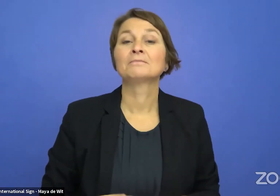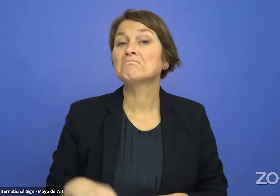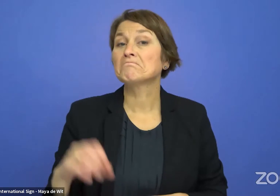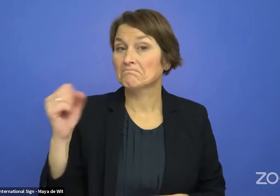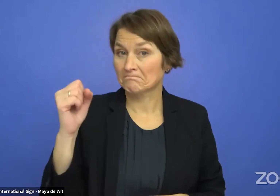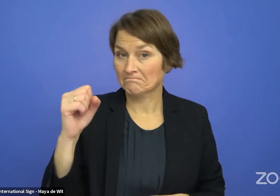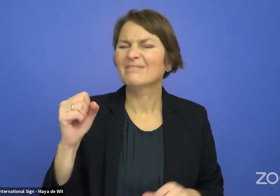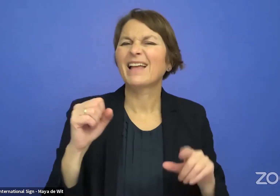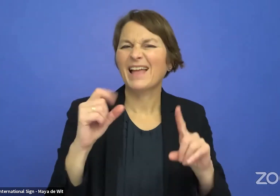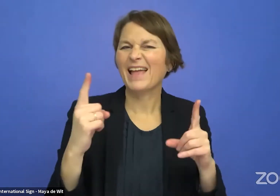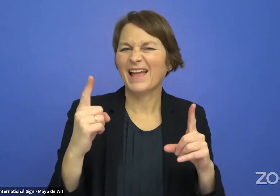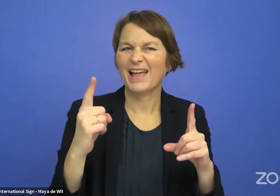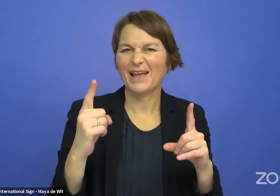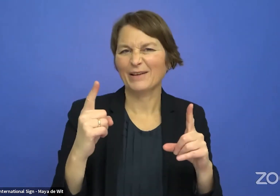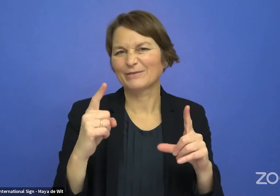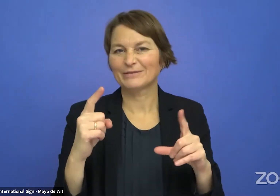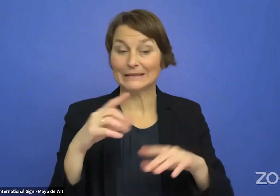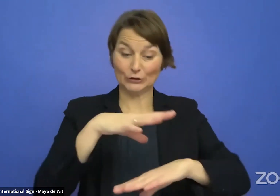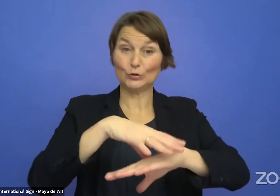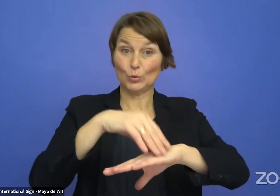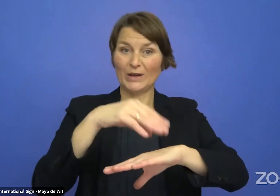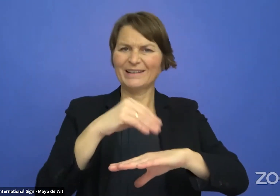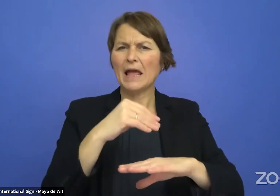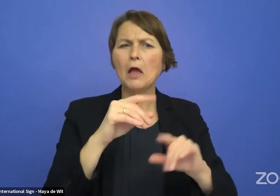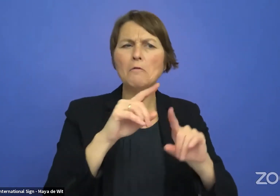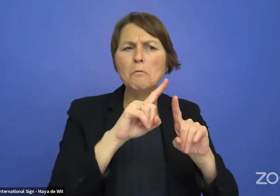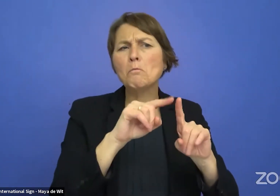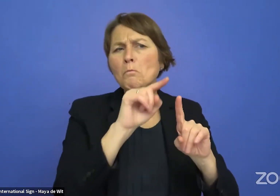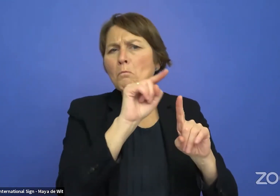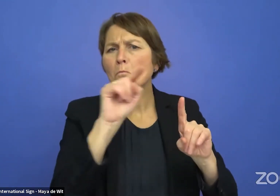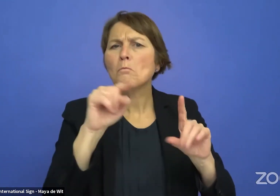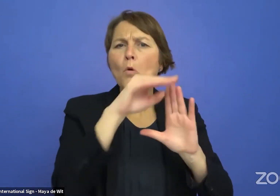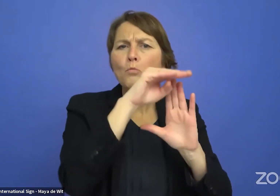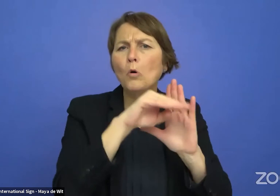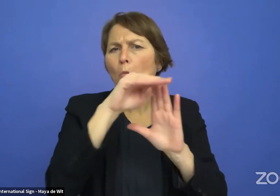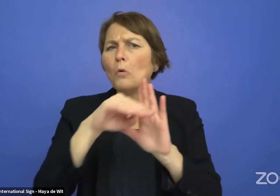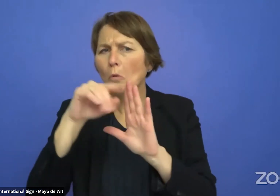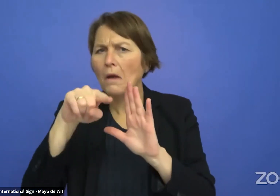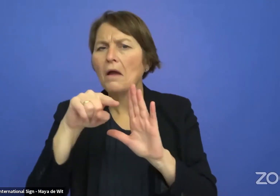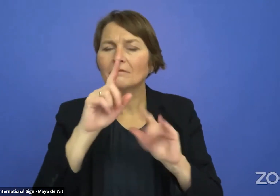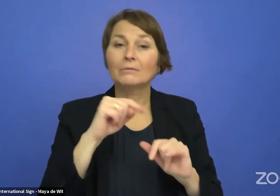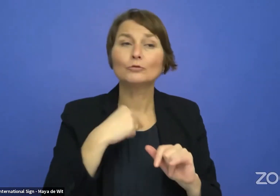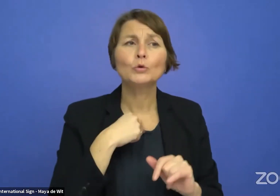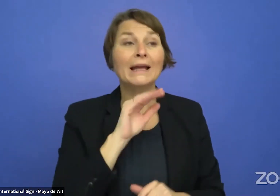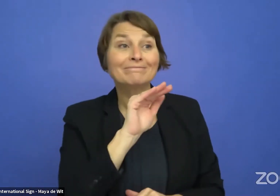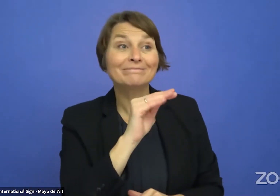for. They are not always aimed at the artistic expression or the topic of the theme, they could